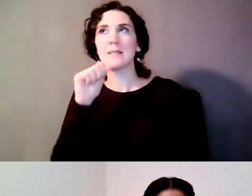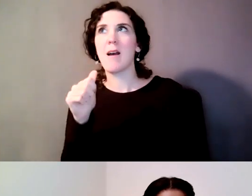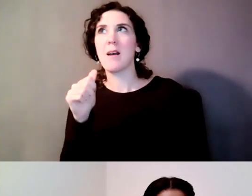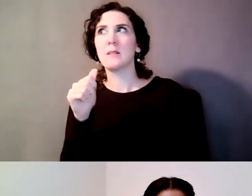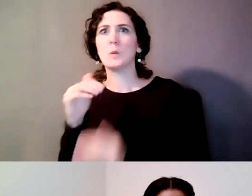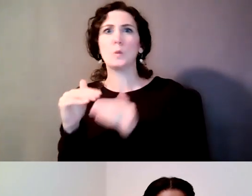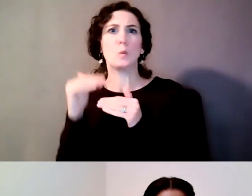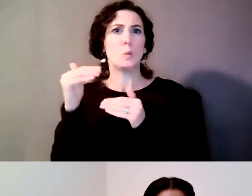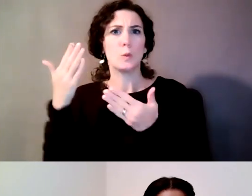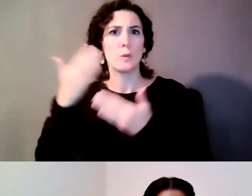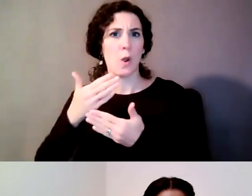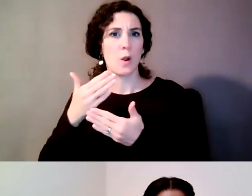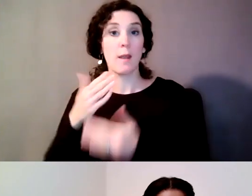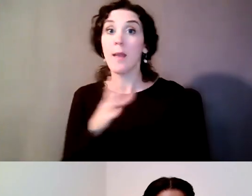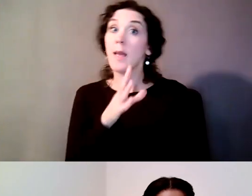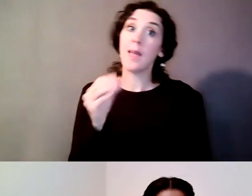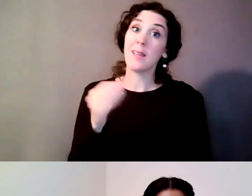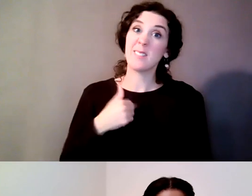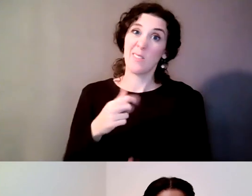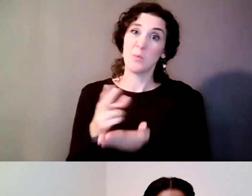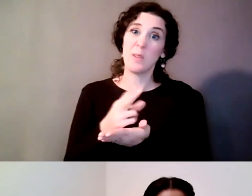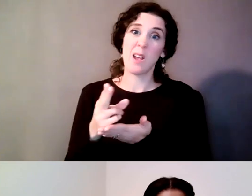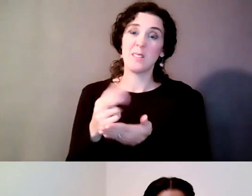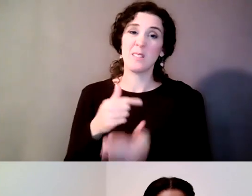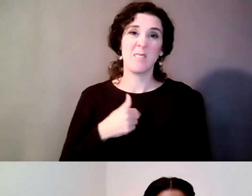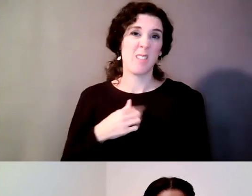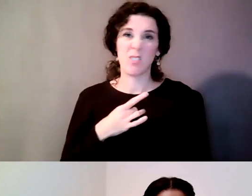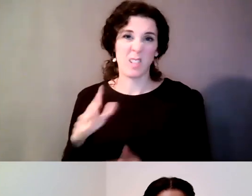super dark, and I have to be honest, I don't like it when it's superlight either.